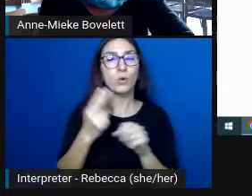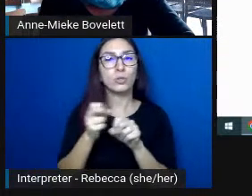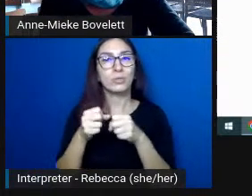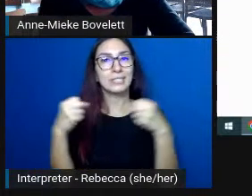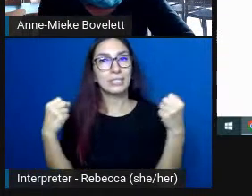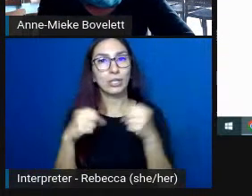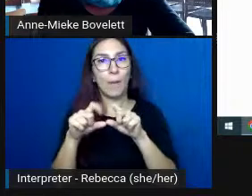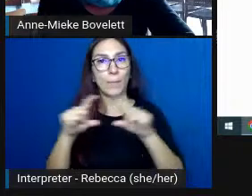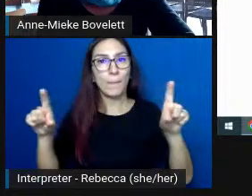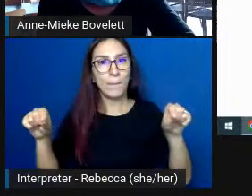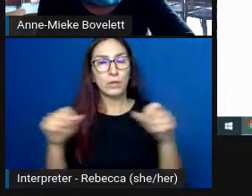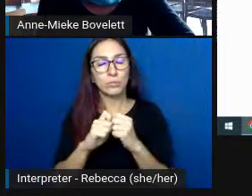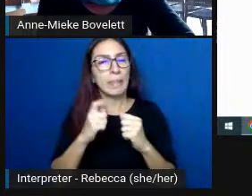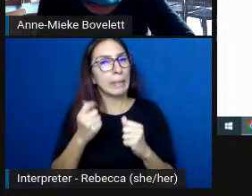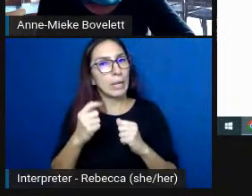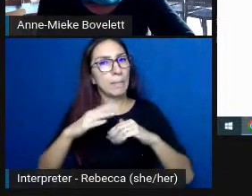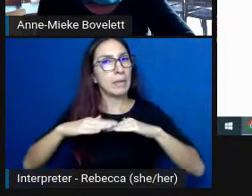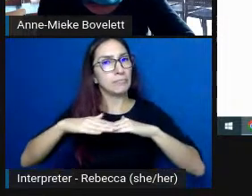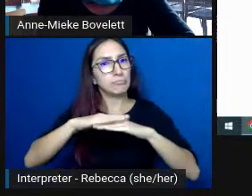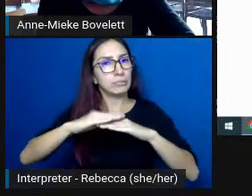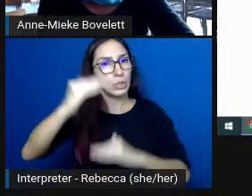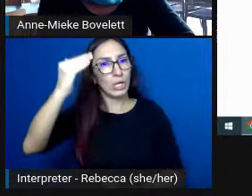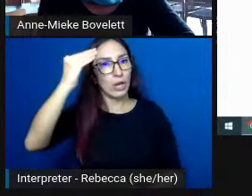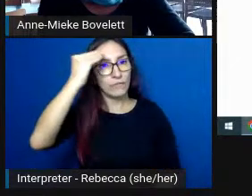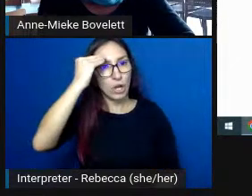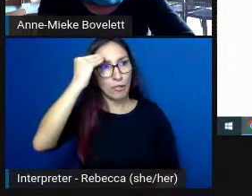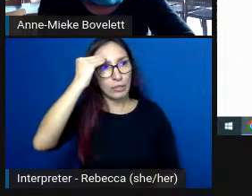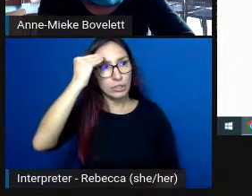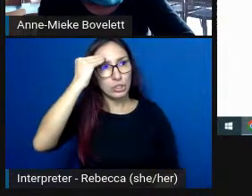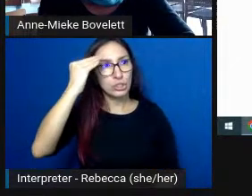after we disabled slides and were able to select the recipes or